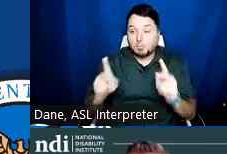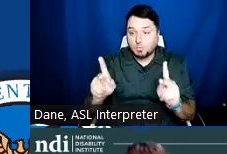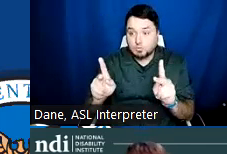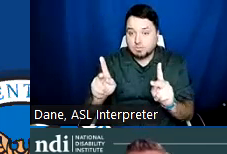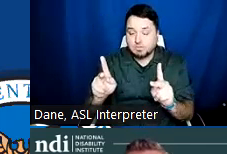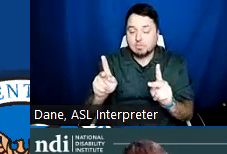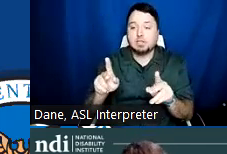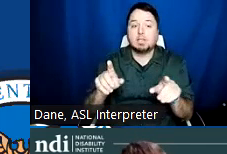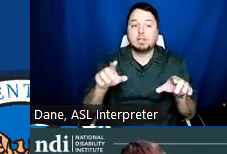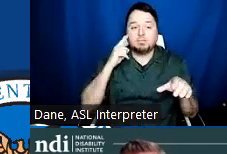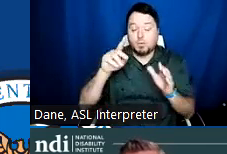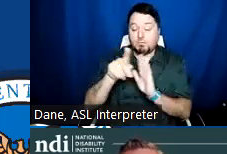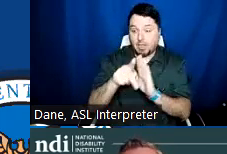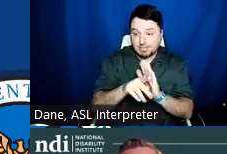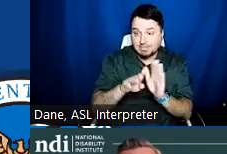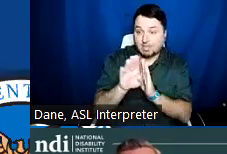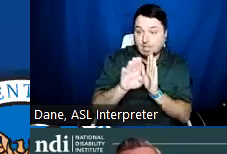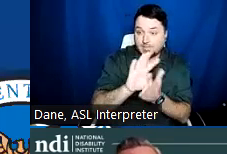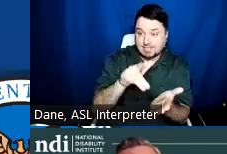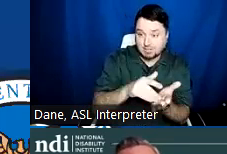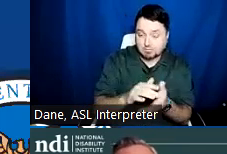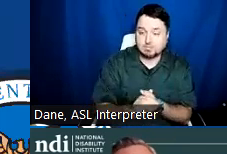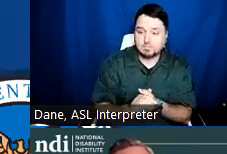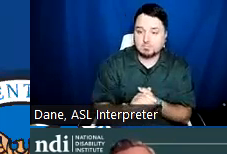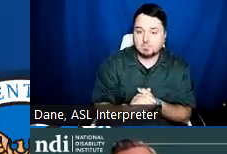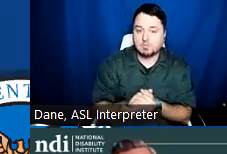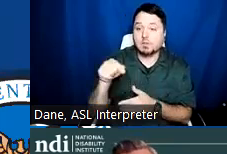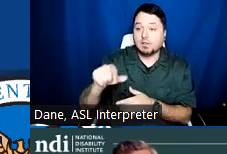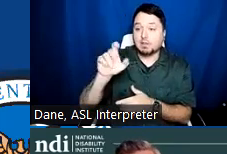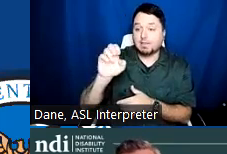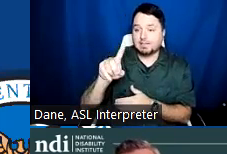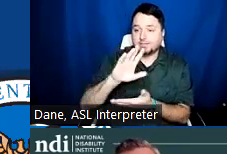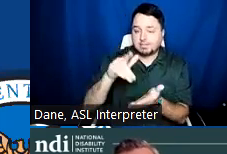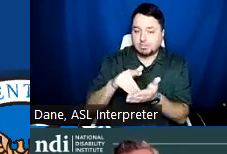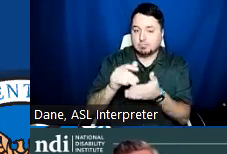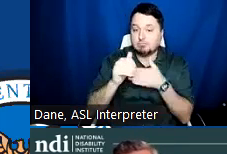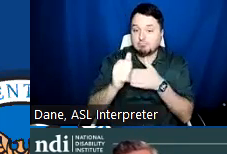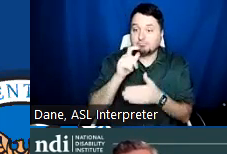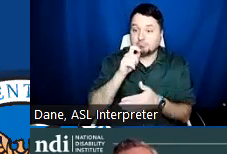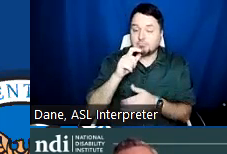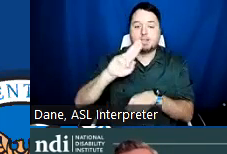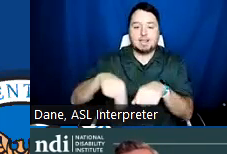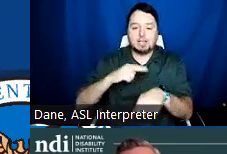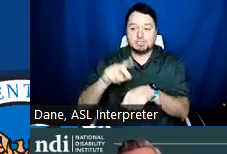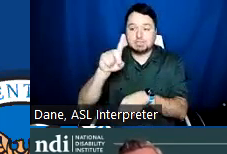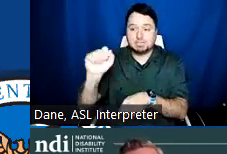policy development center. The LEAD Center is led by National Disability Institute and